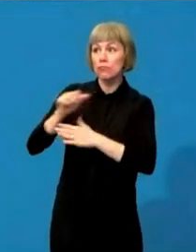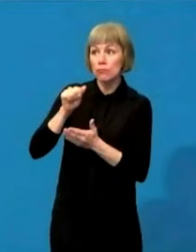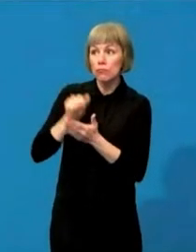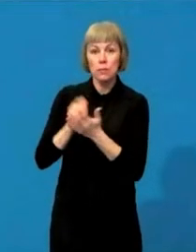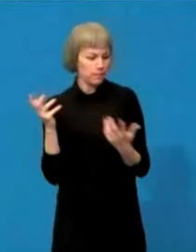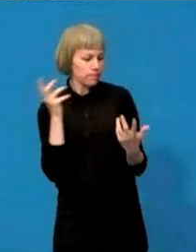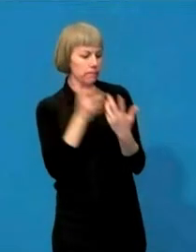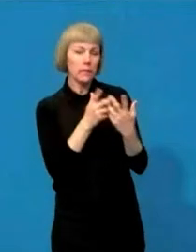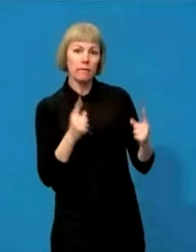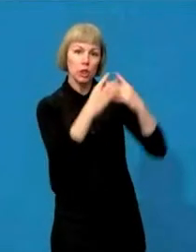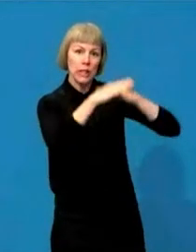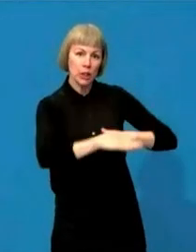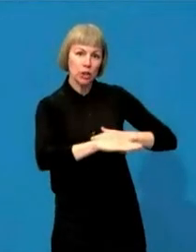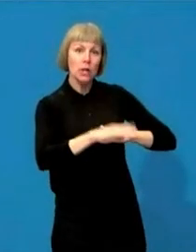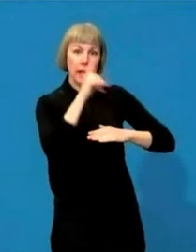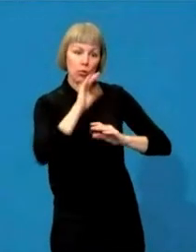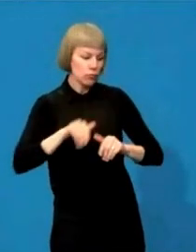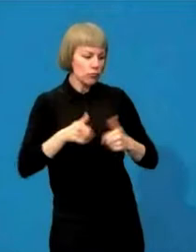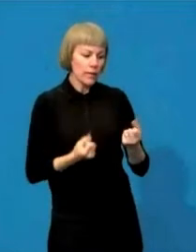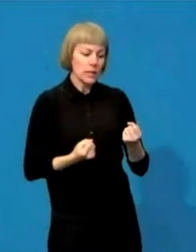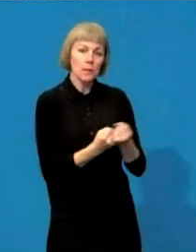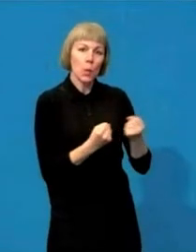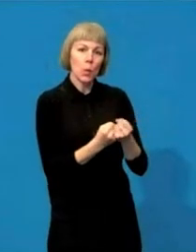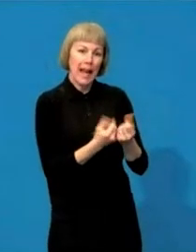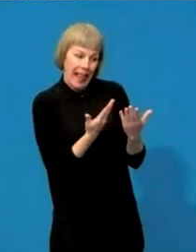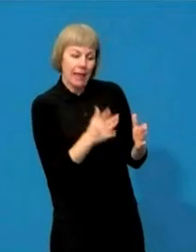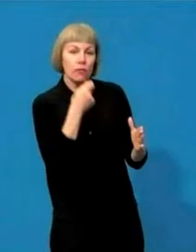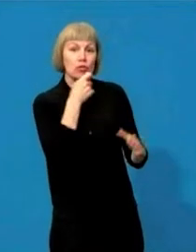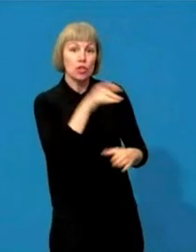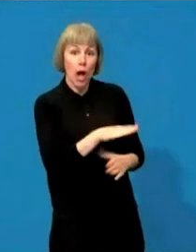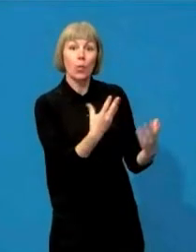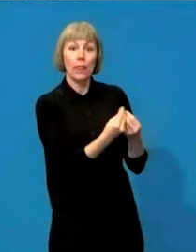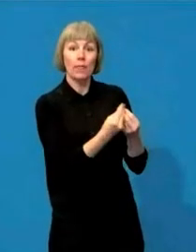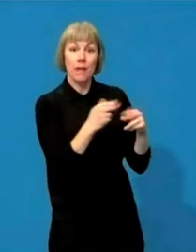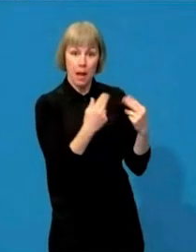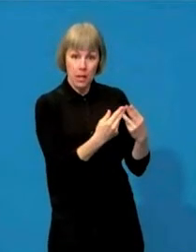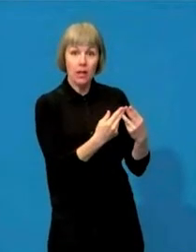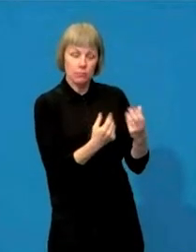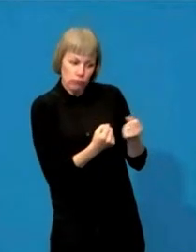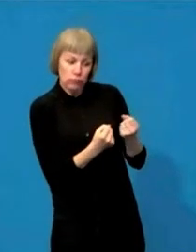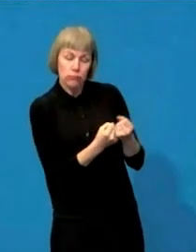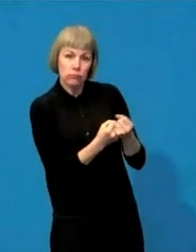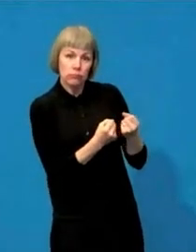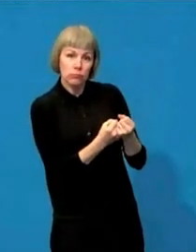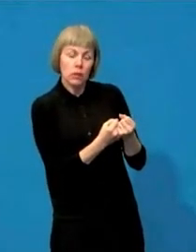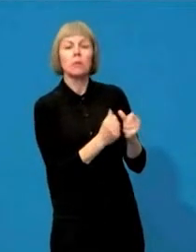that kid. And I think Tristan is a good example of that where we as a family are able